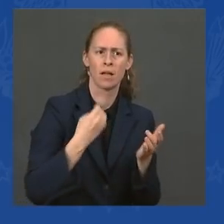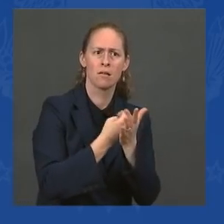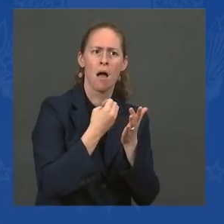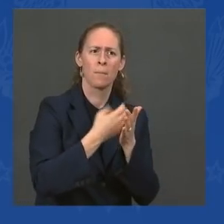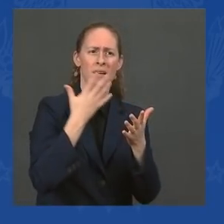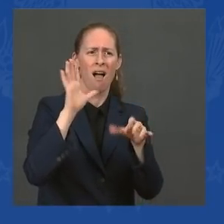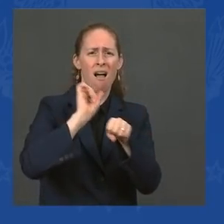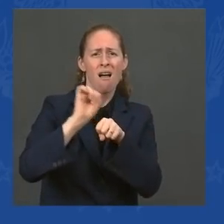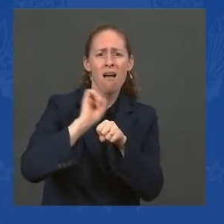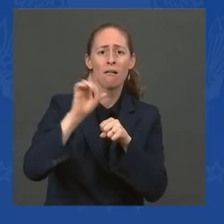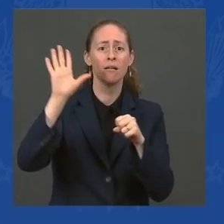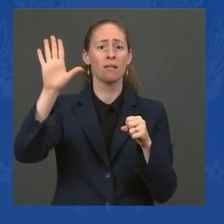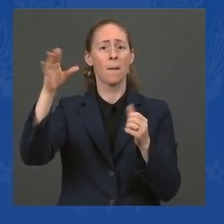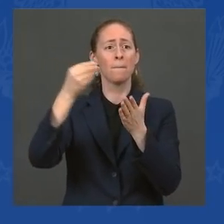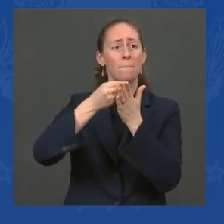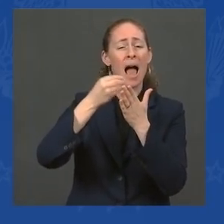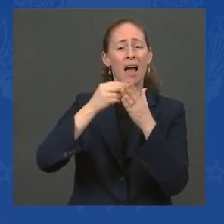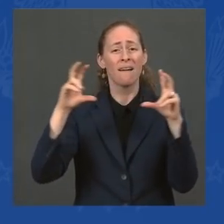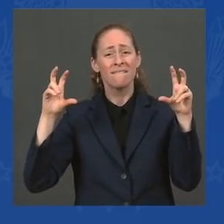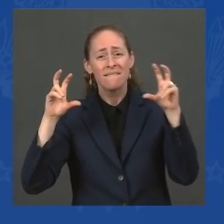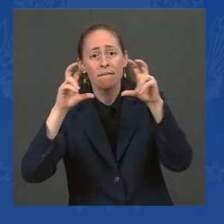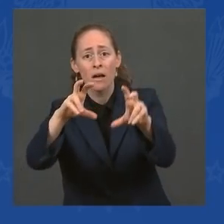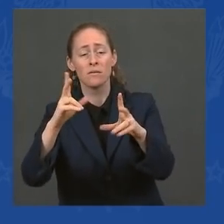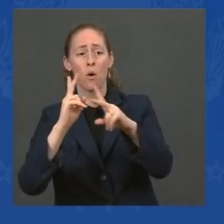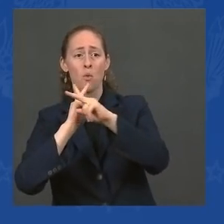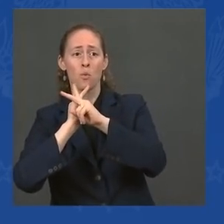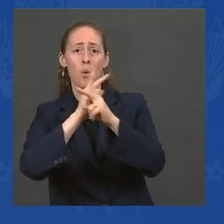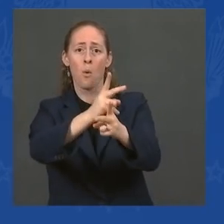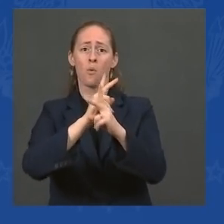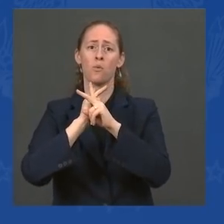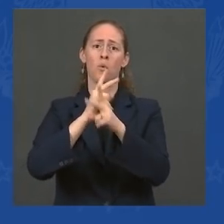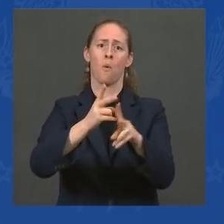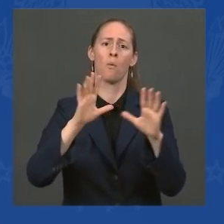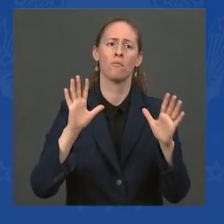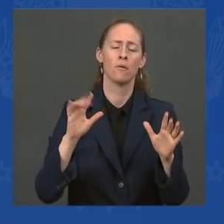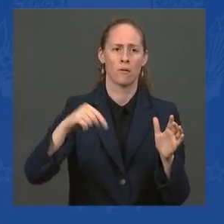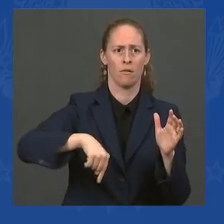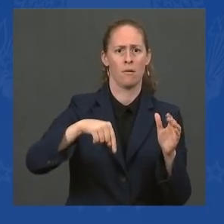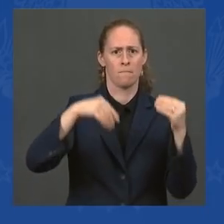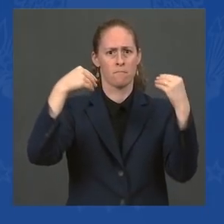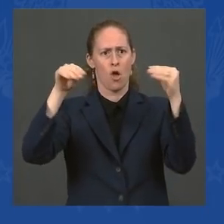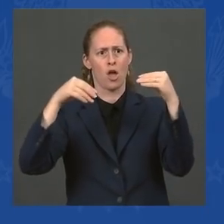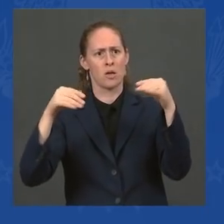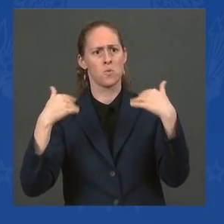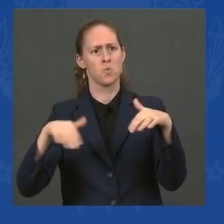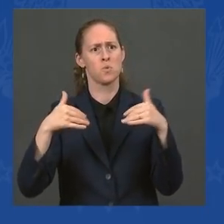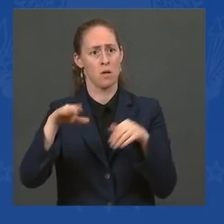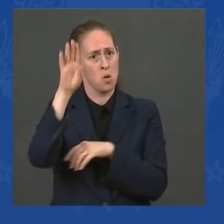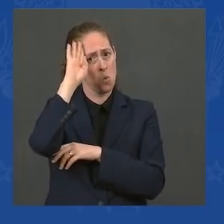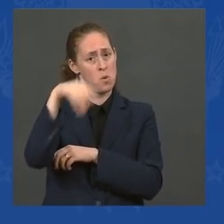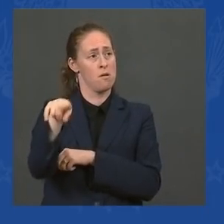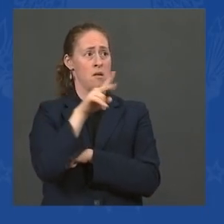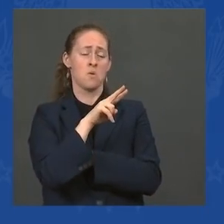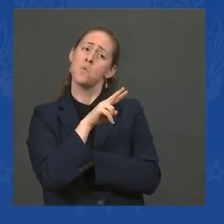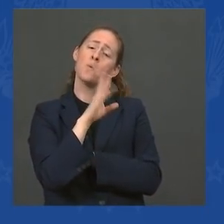their hard-earned savings into the markets, and we would expect that the markets will react very, very negatively if we actually get to a point